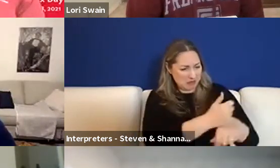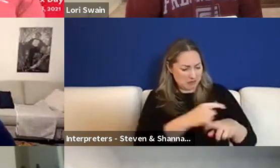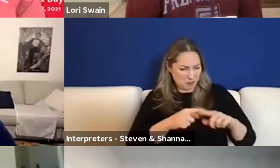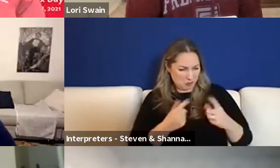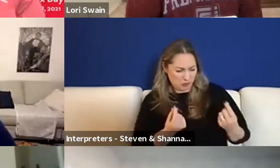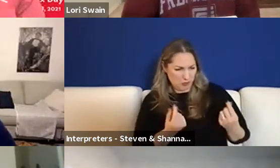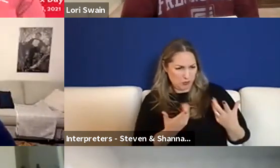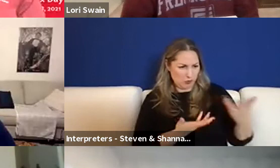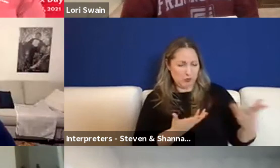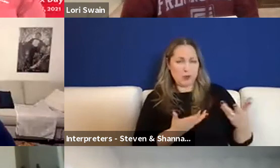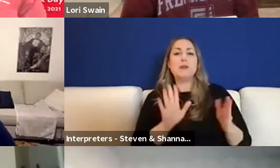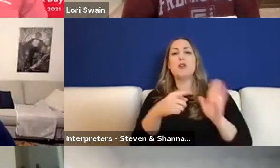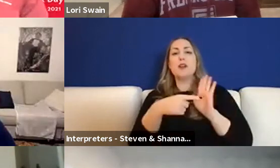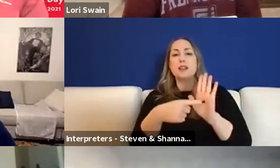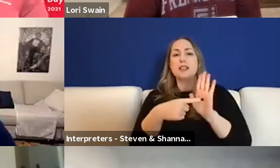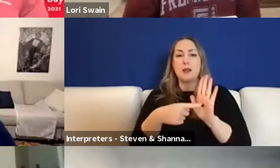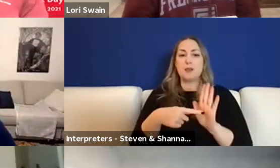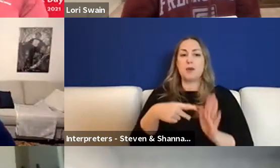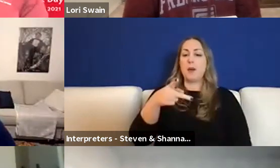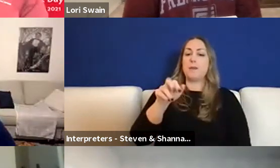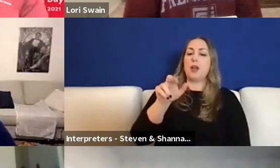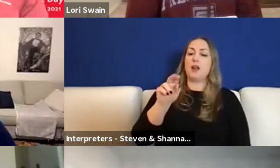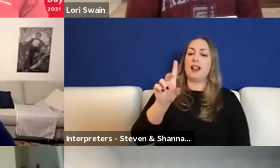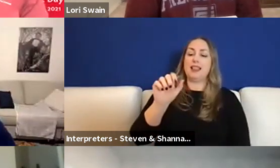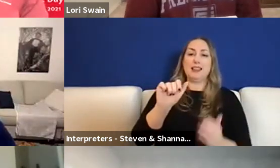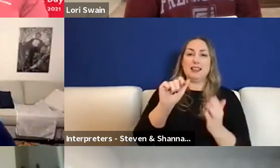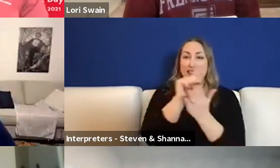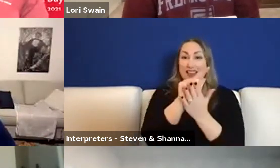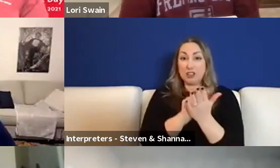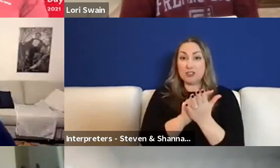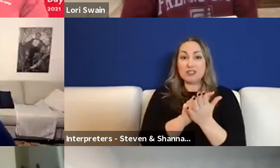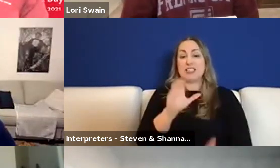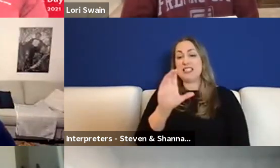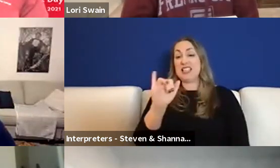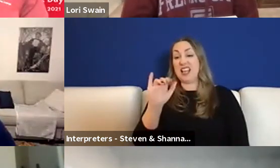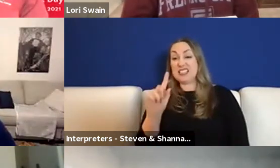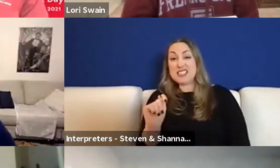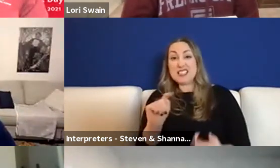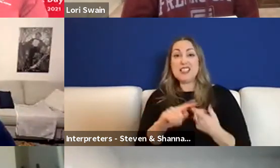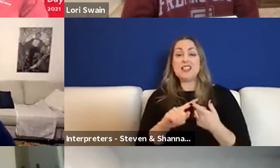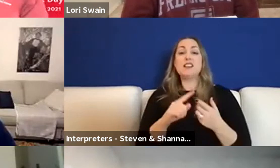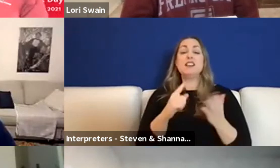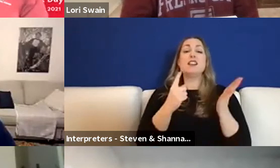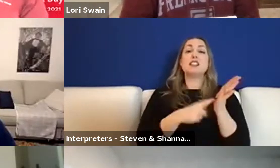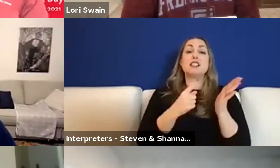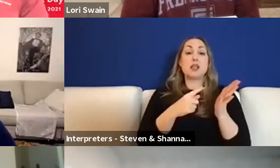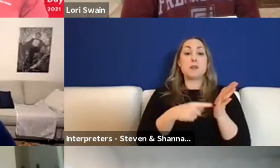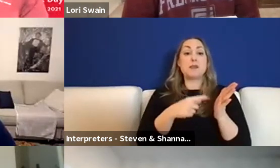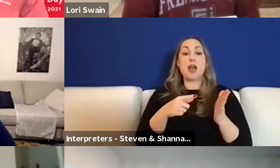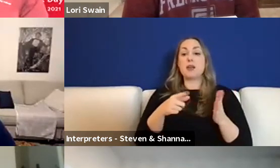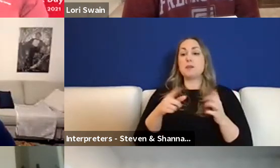did get moved into culture, education society, our CIT department is actually under your guys's pathway, which is taking trades.